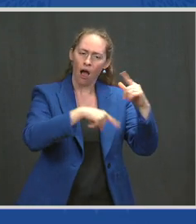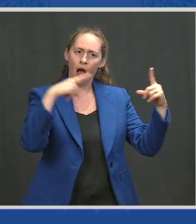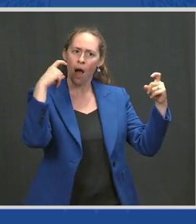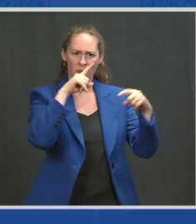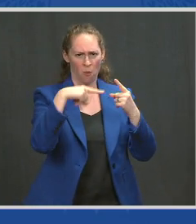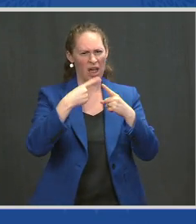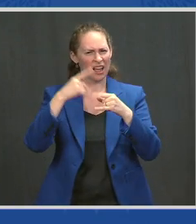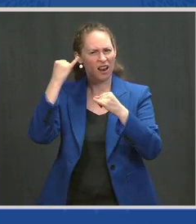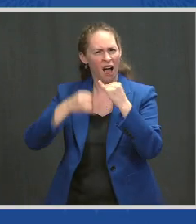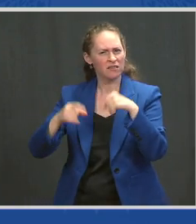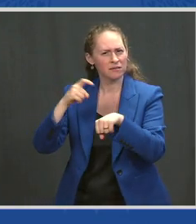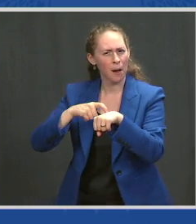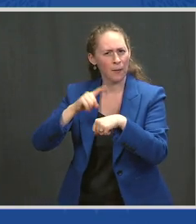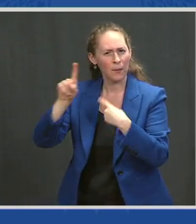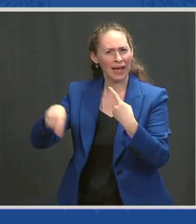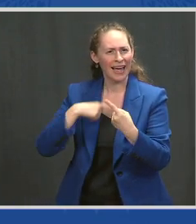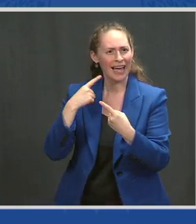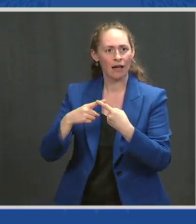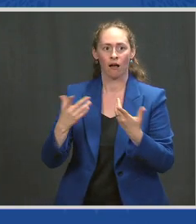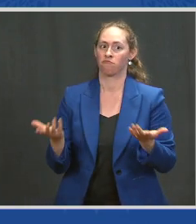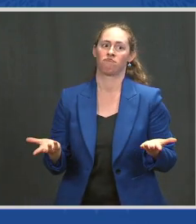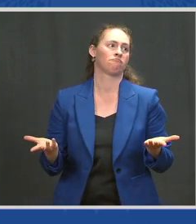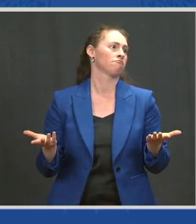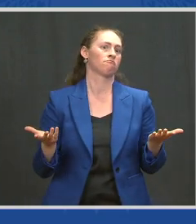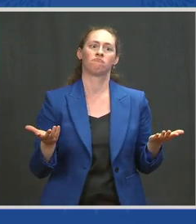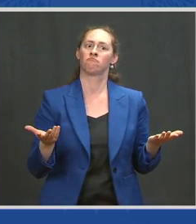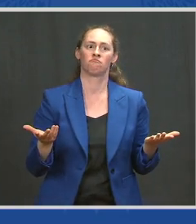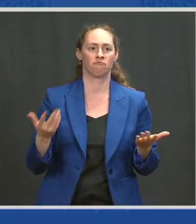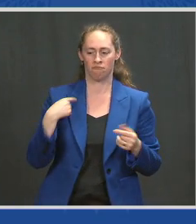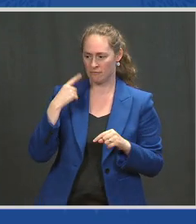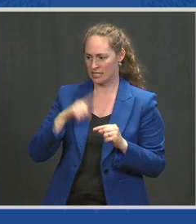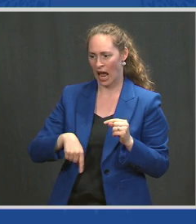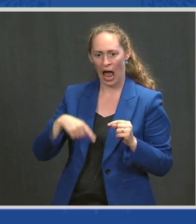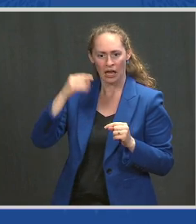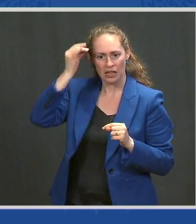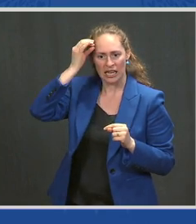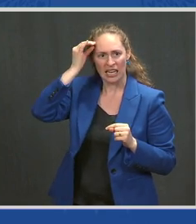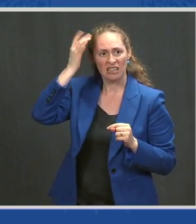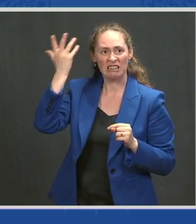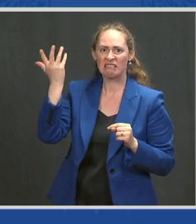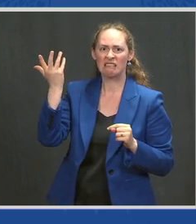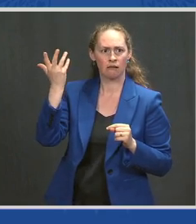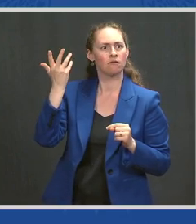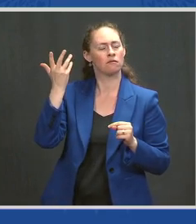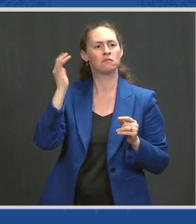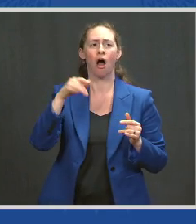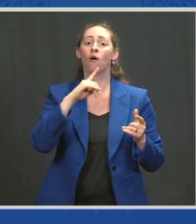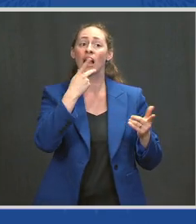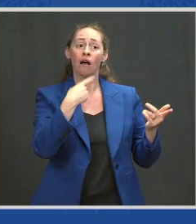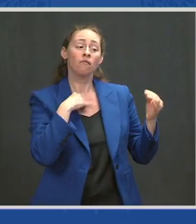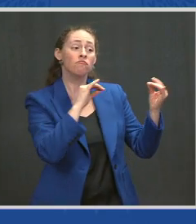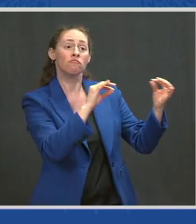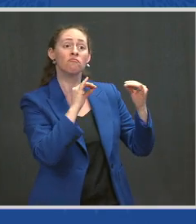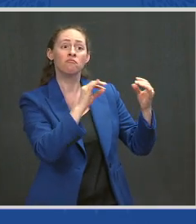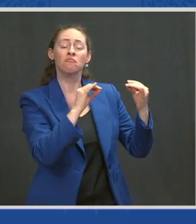You may know of a time; I don't. I can't think of one. So we didn't need, as we got through, when we brought in the larger group --